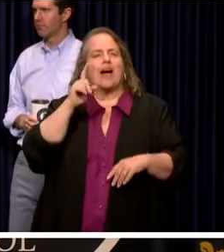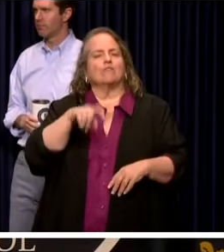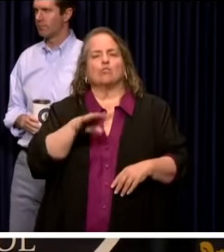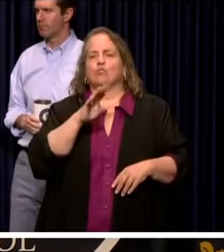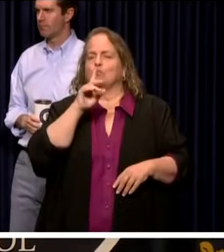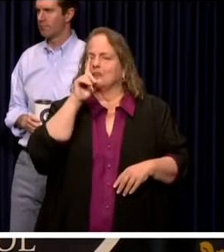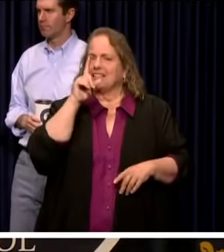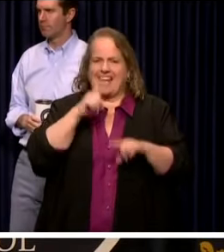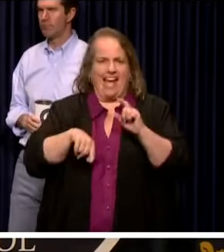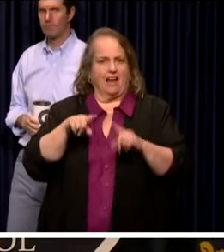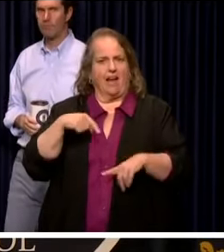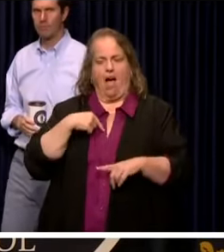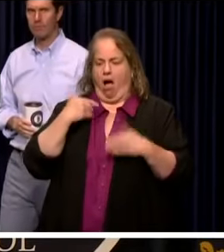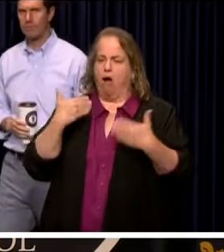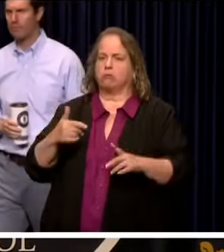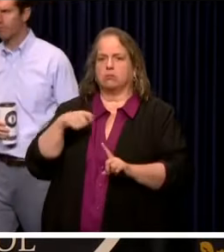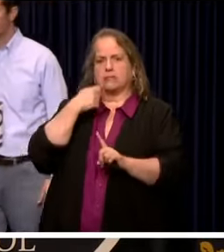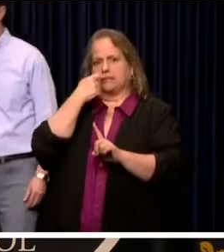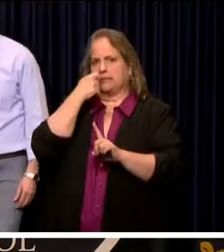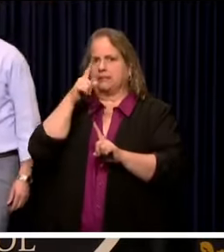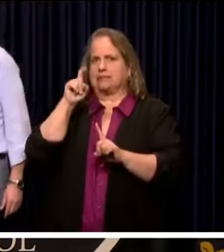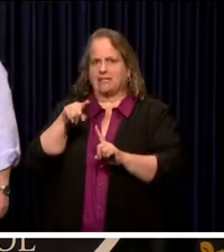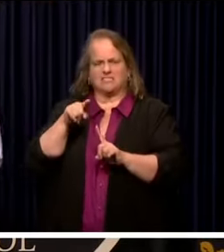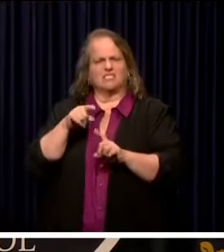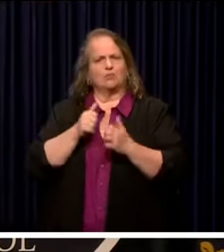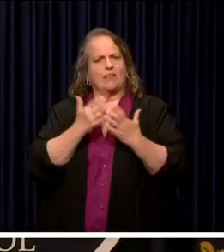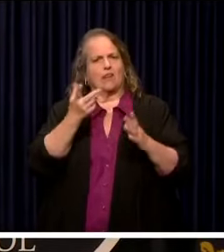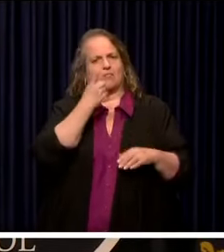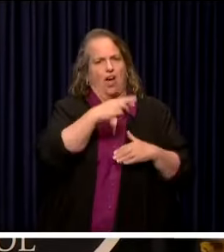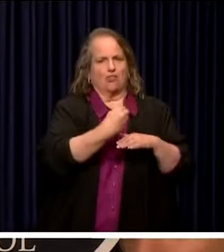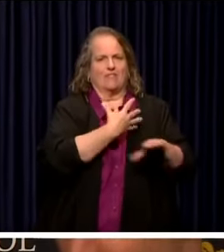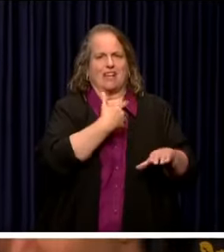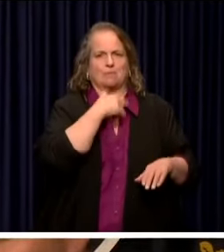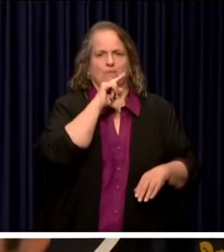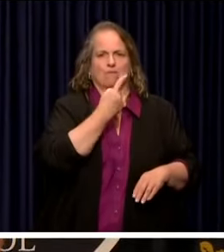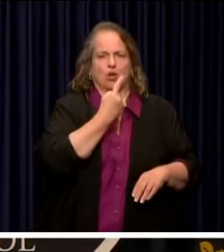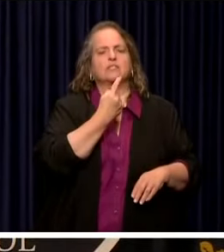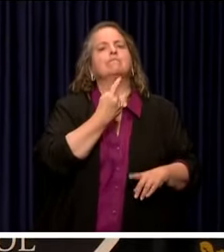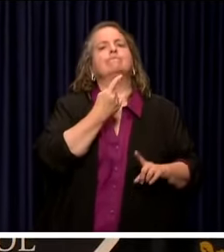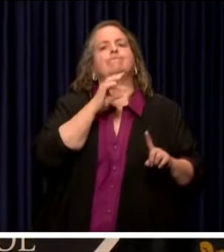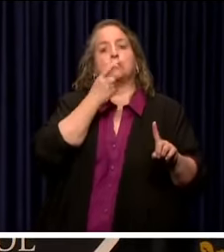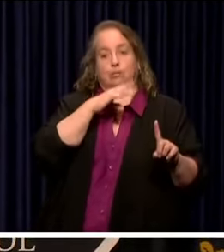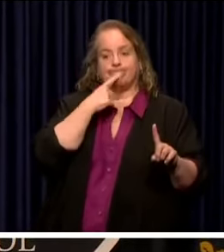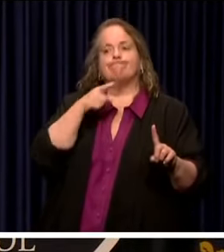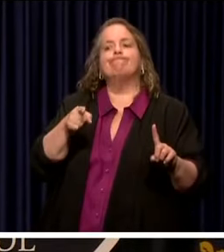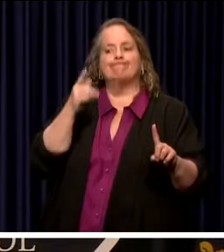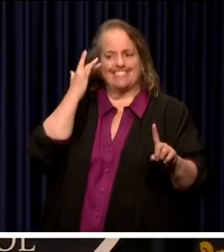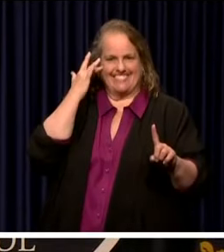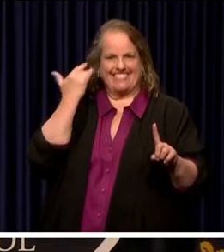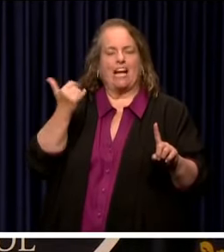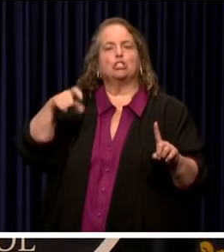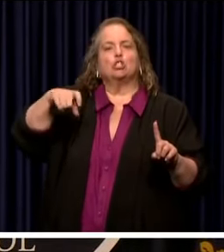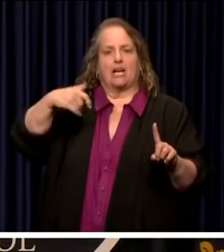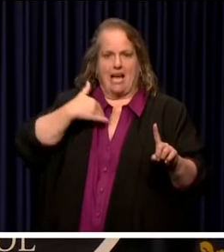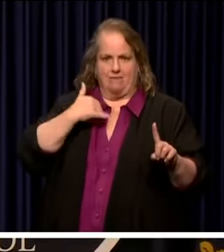IT DOESN'T GIVE YOU AN EXCUSE IF YOU HAVEN'T BEEN HELPED. BUT WE CAN GET TO YOU FASTER IF